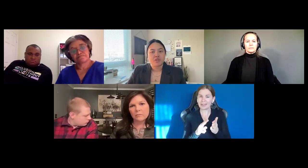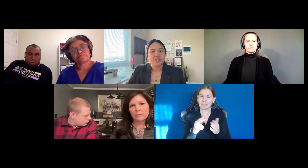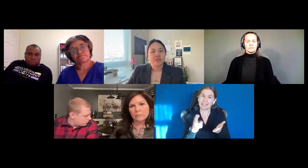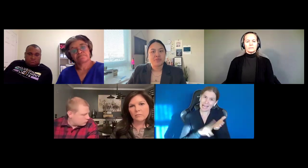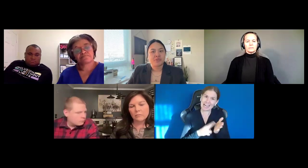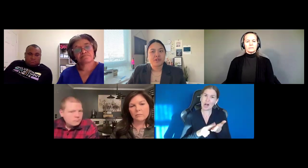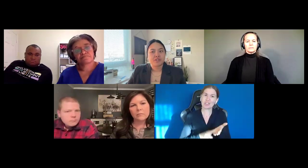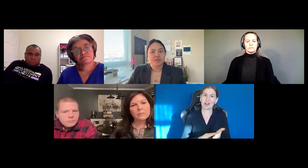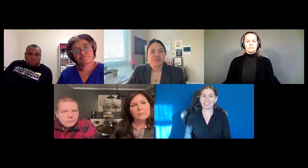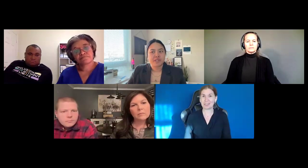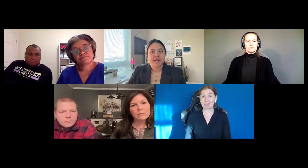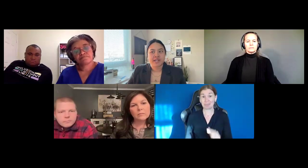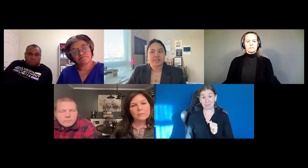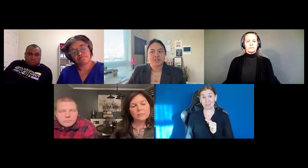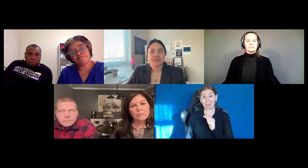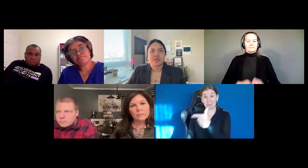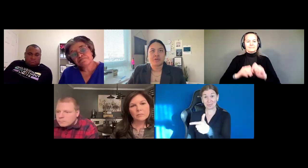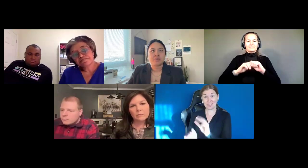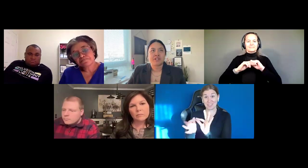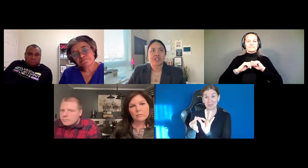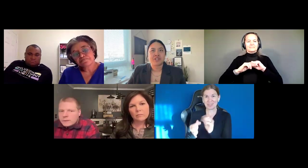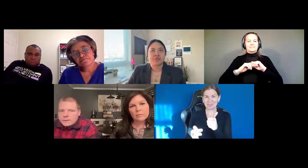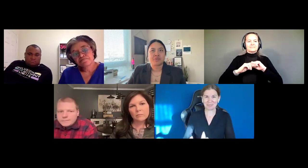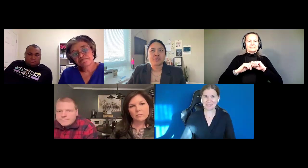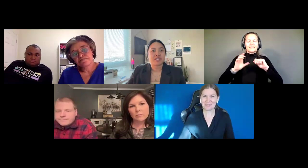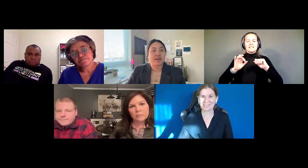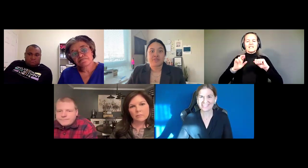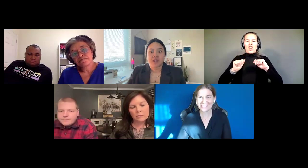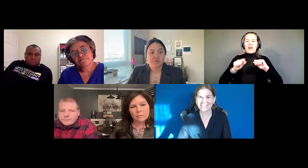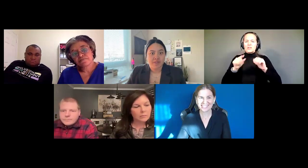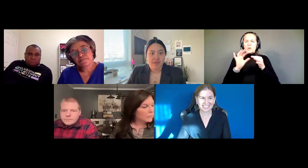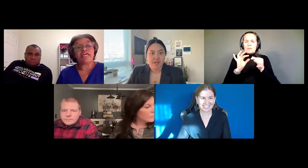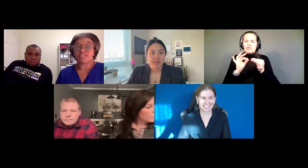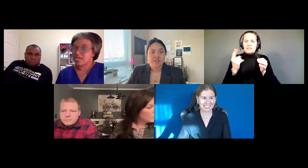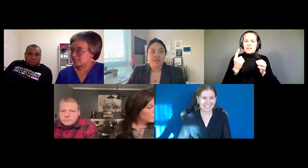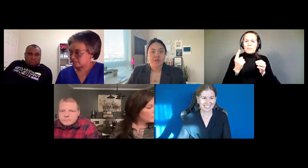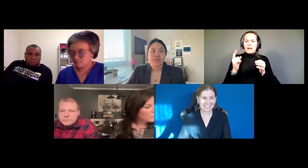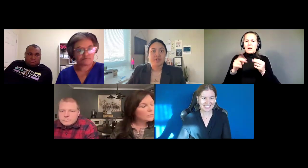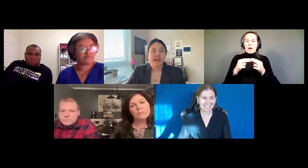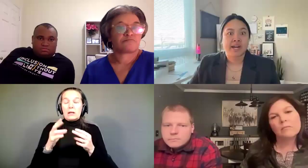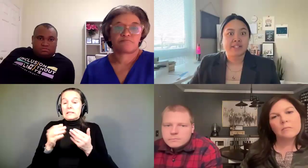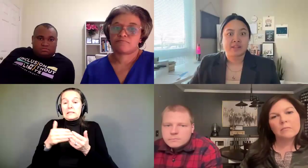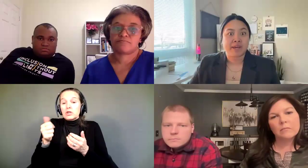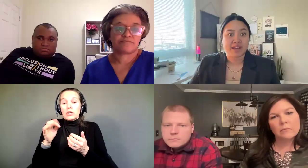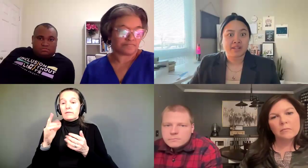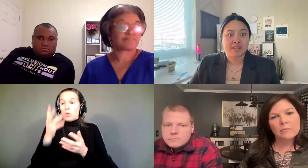You mentioned before, too, that it's just so much easier when you're just up front with it. Yes. >> CIARA LADROMA: So, you were at the bank.